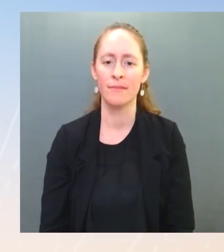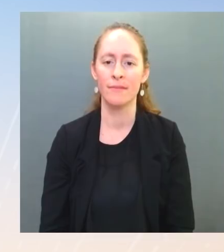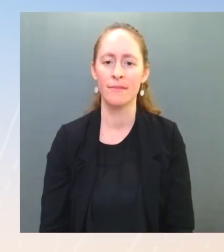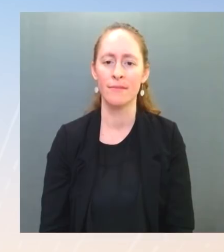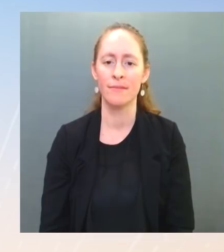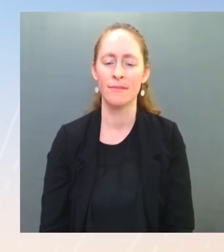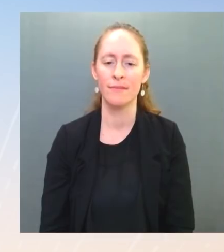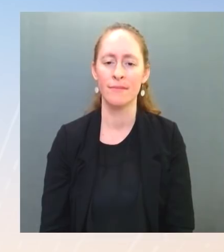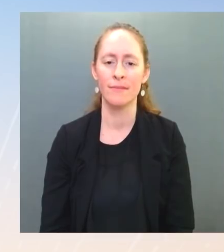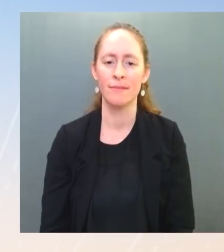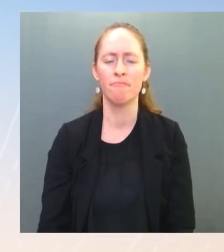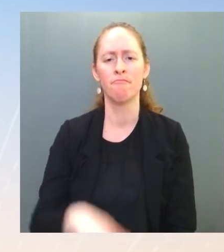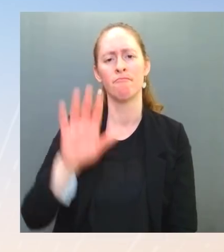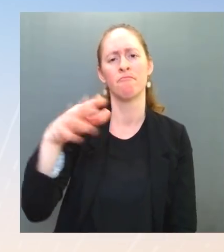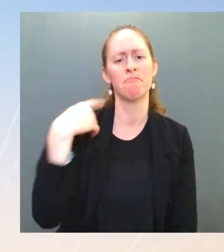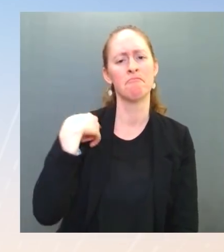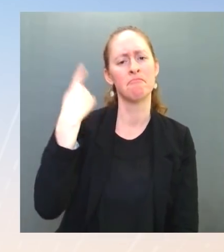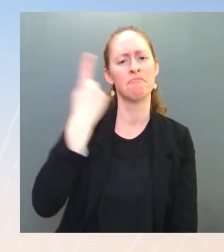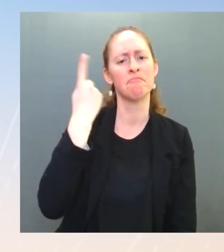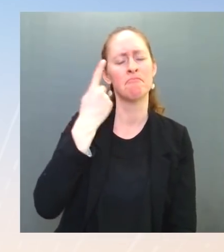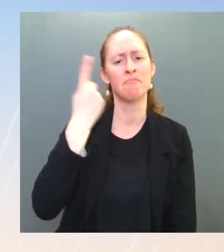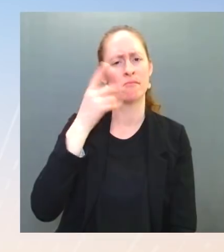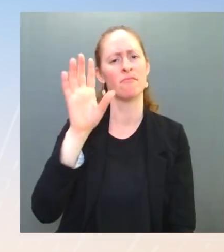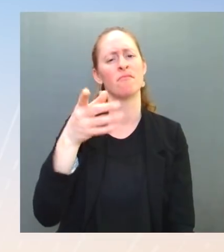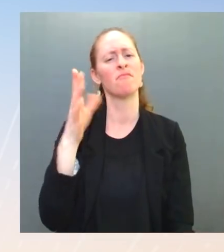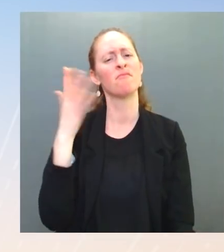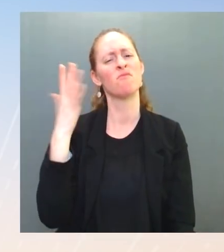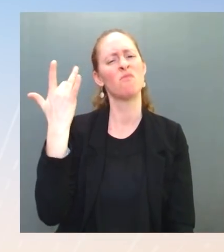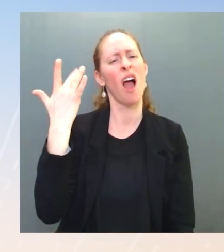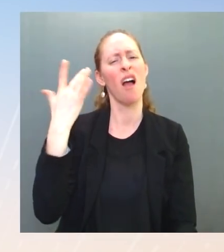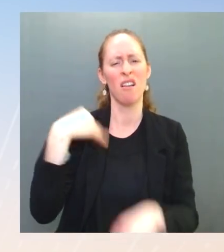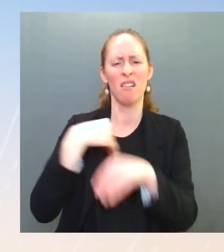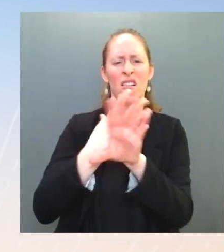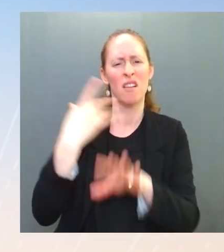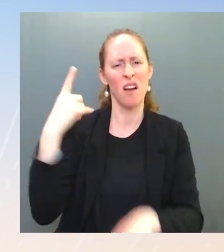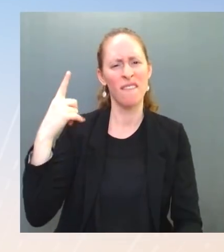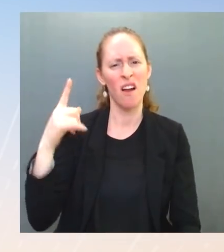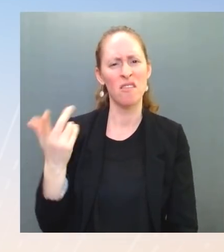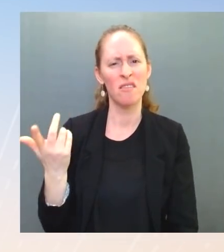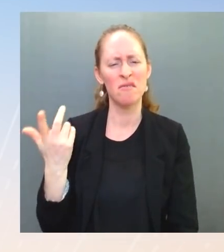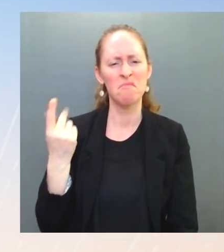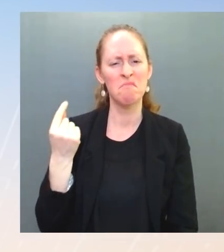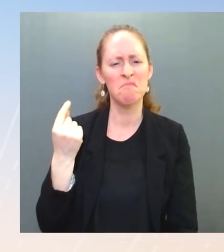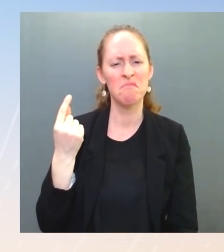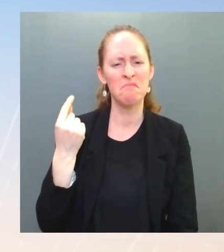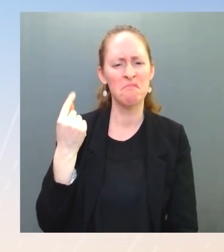and at this particular time? Ms. Psaki: Sure. Well, I would say India is an incredibly important partner.